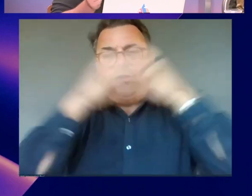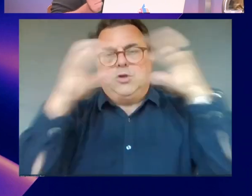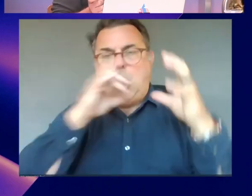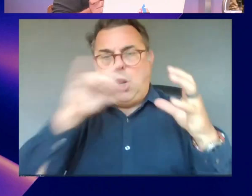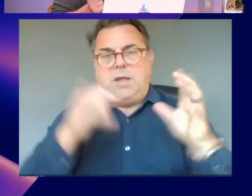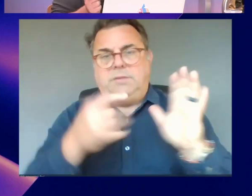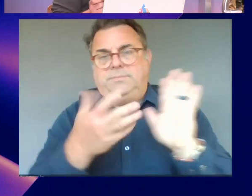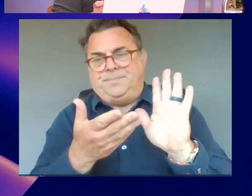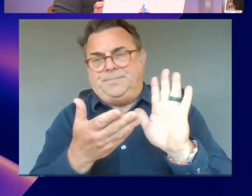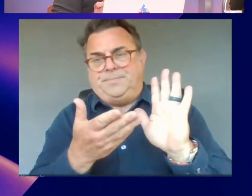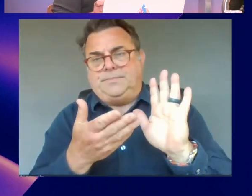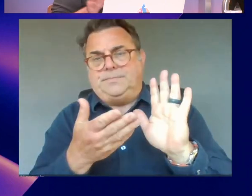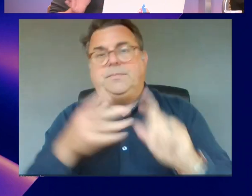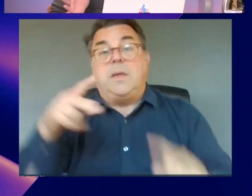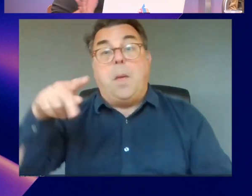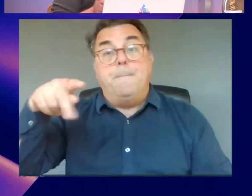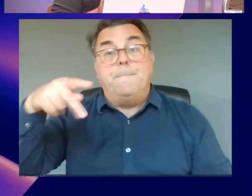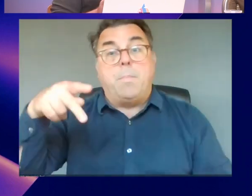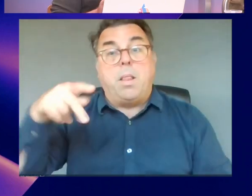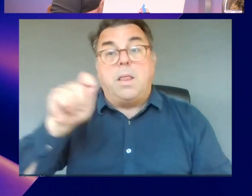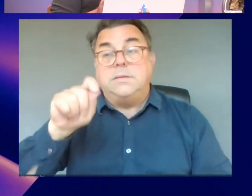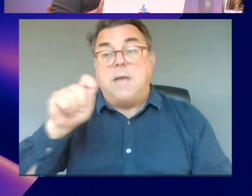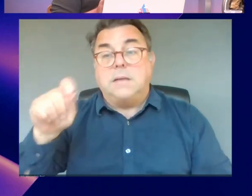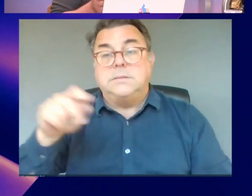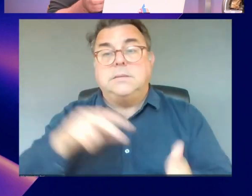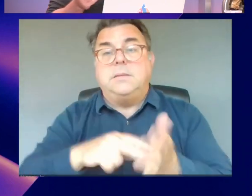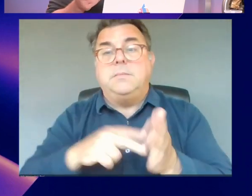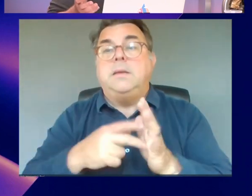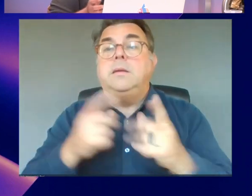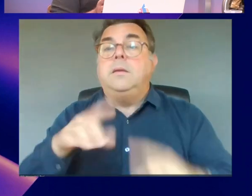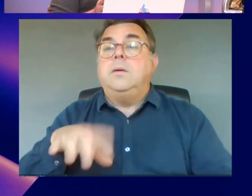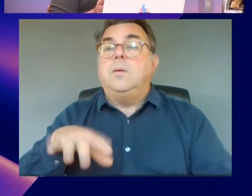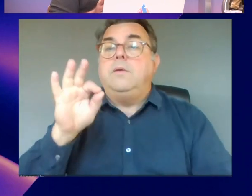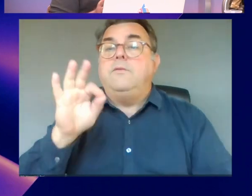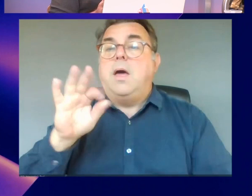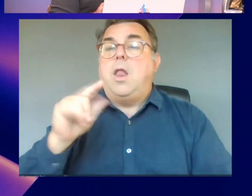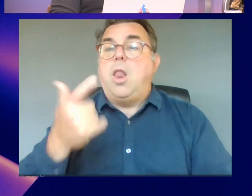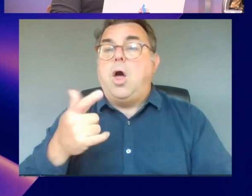The purple dots immediately tell you that, hey, we found some log anomalies.